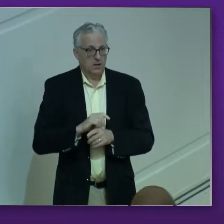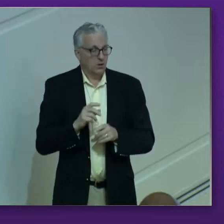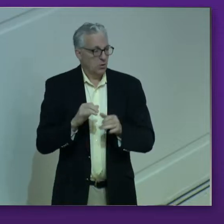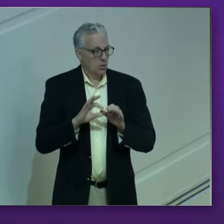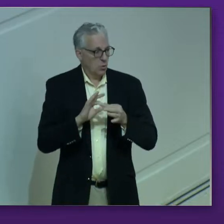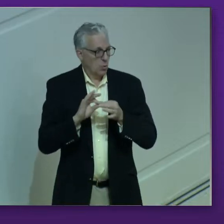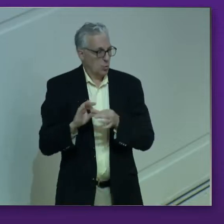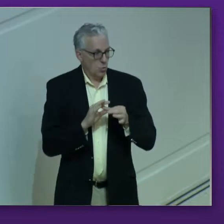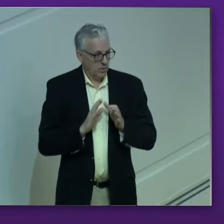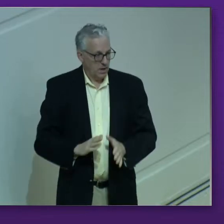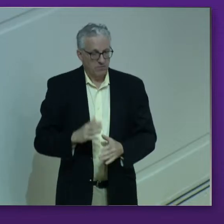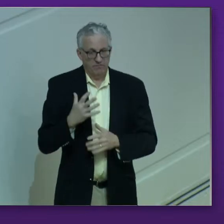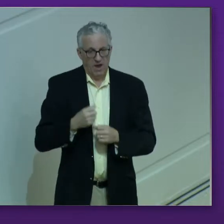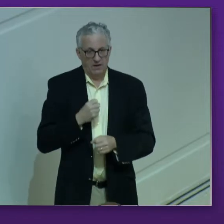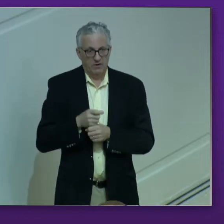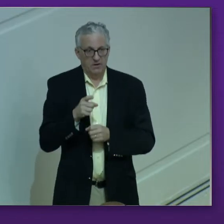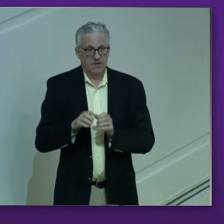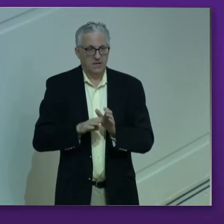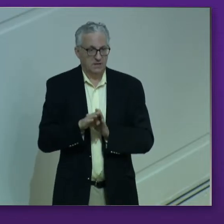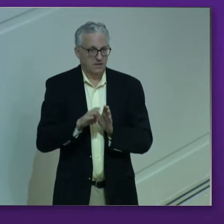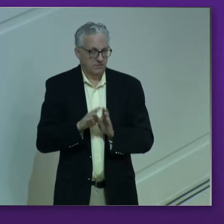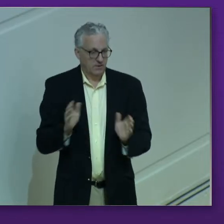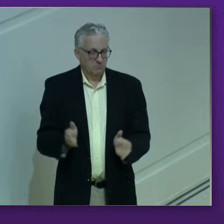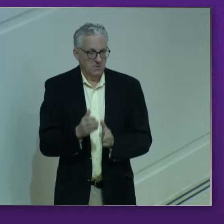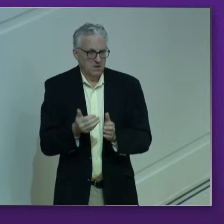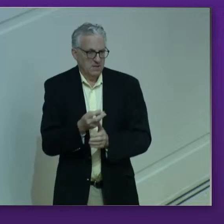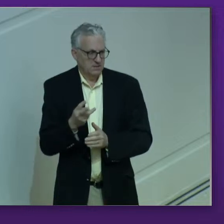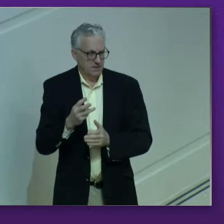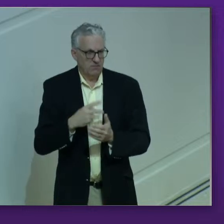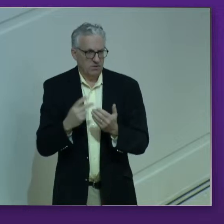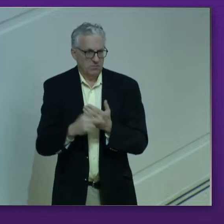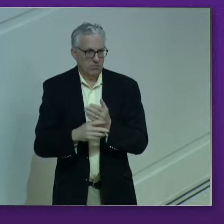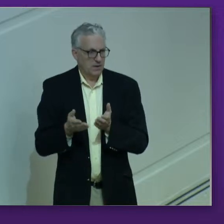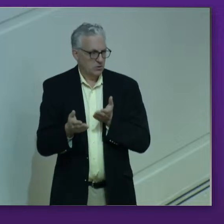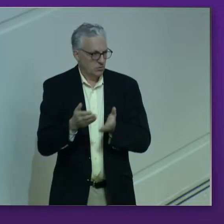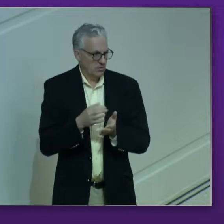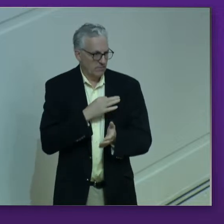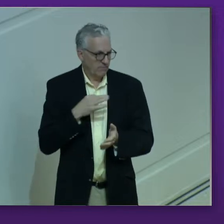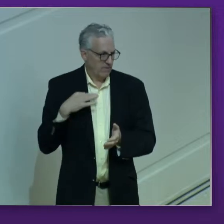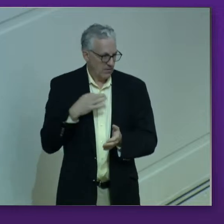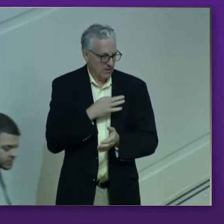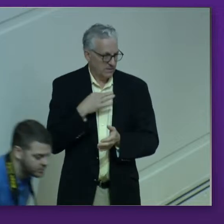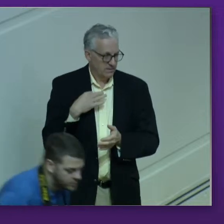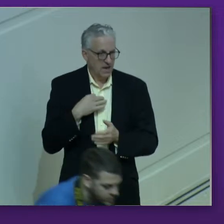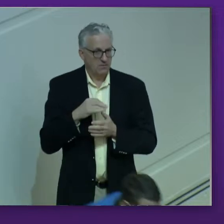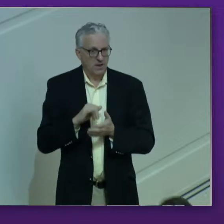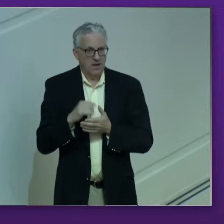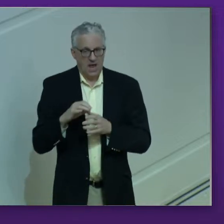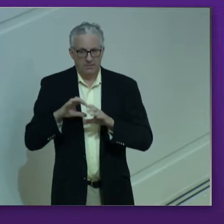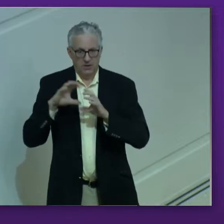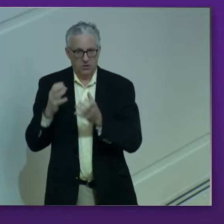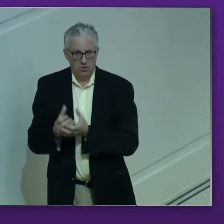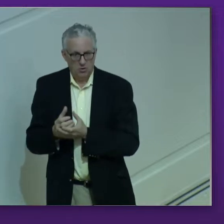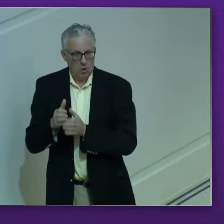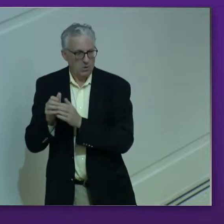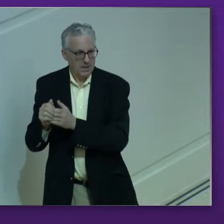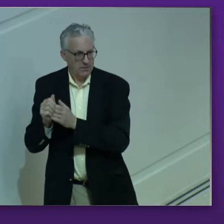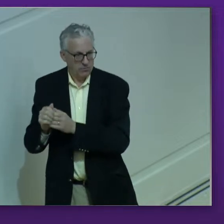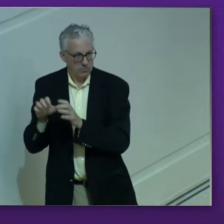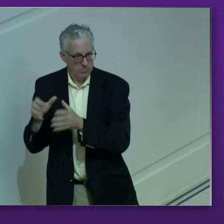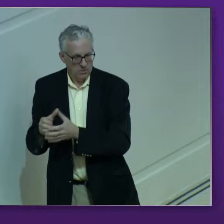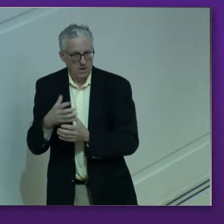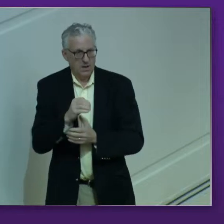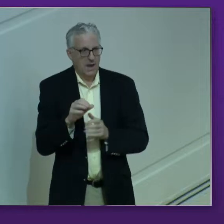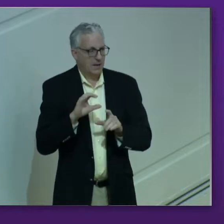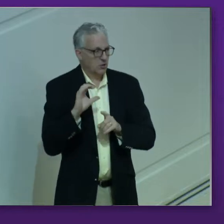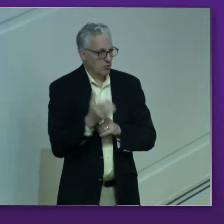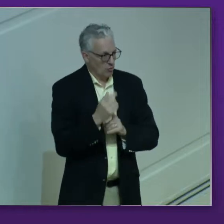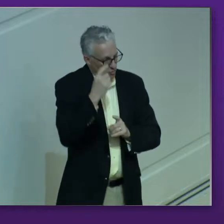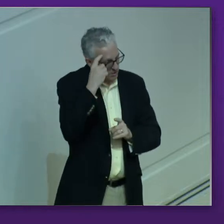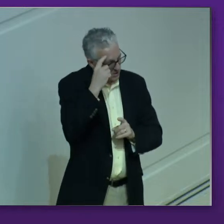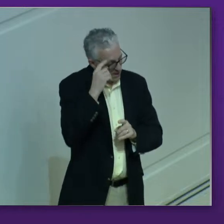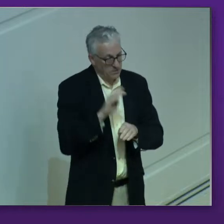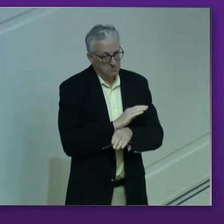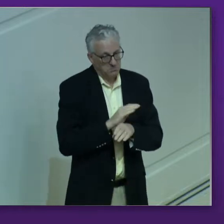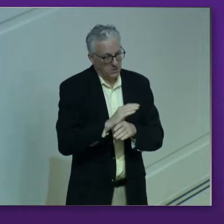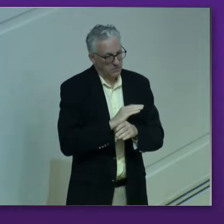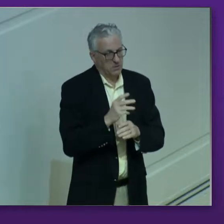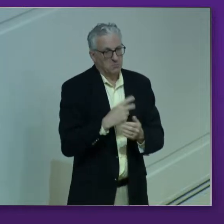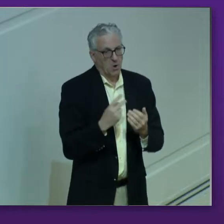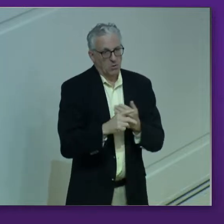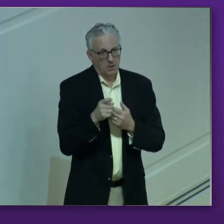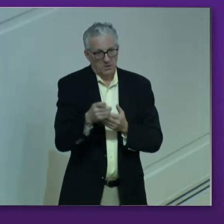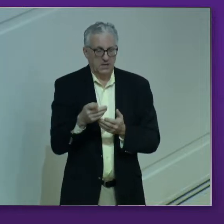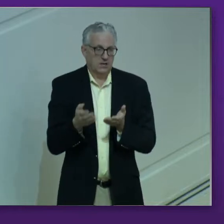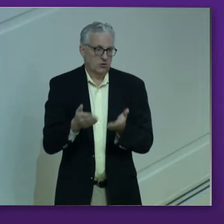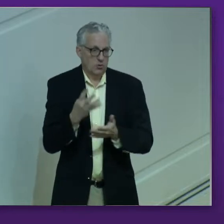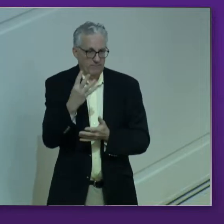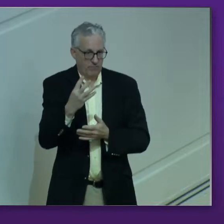TODAY WILL HIGHLIGHT THE